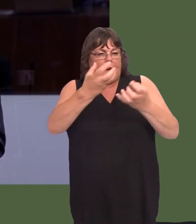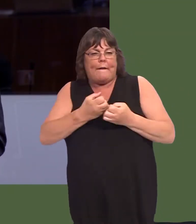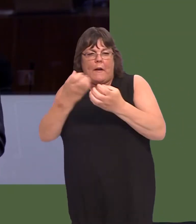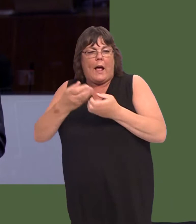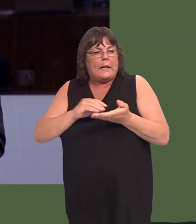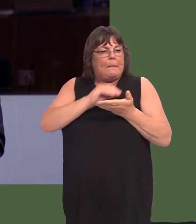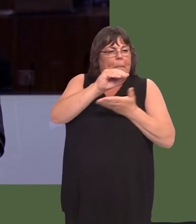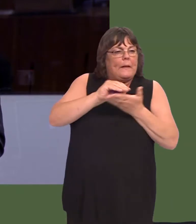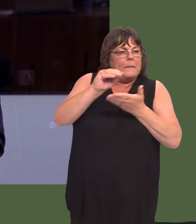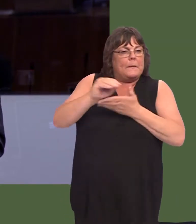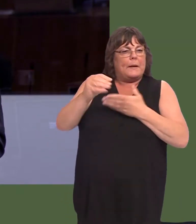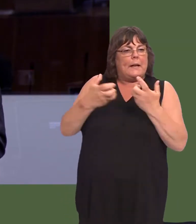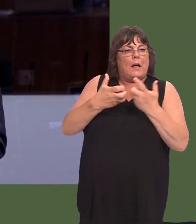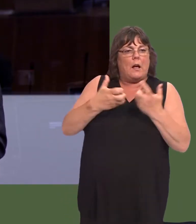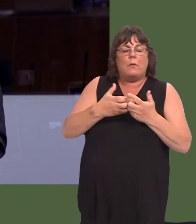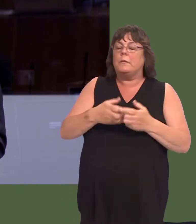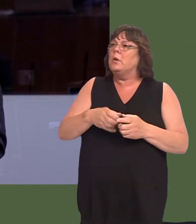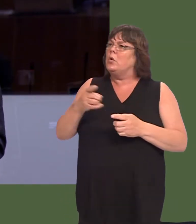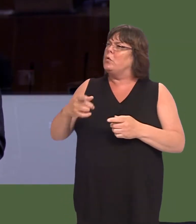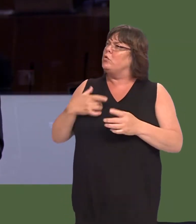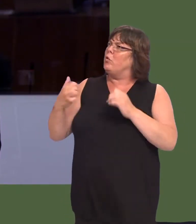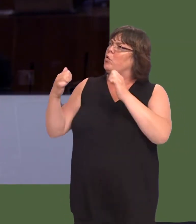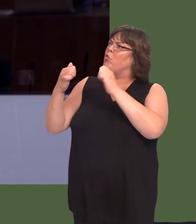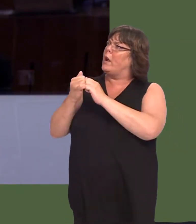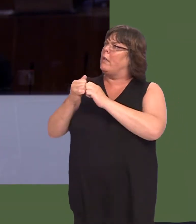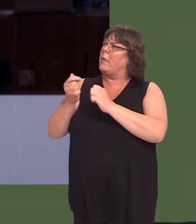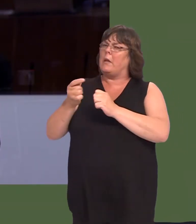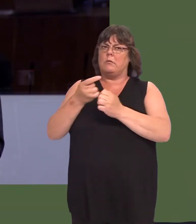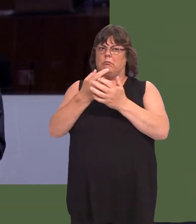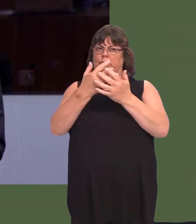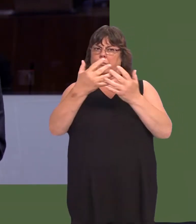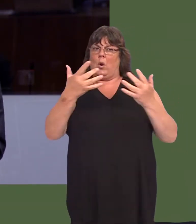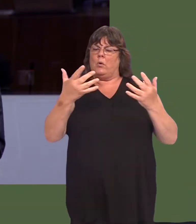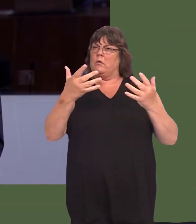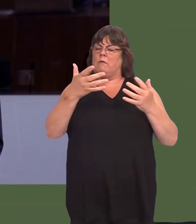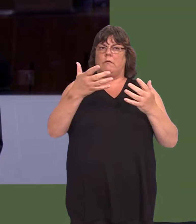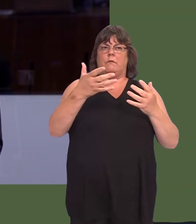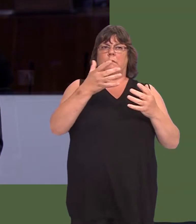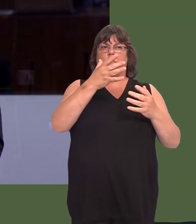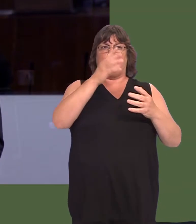Do you agree with me that there is still a lack of awareness amongst large sections of